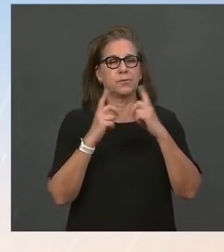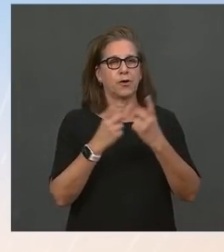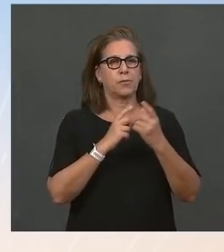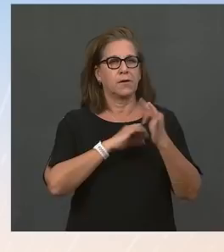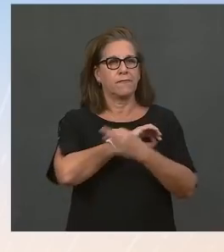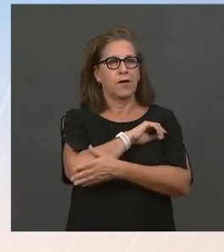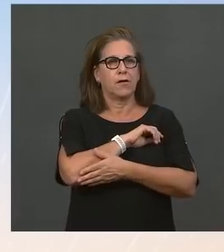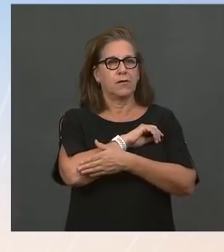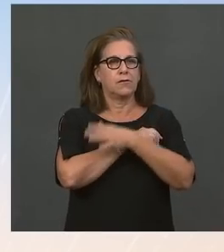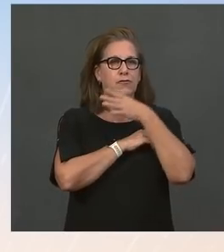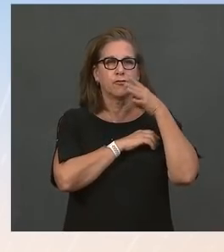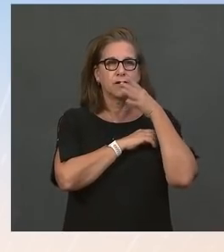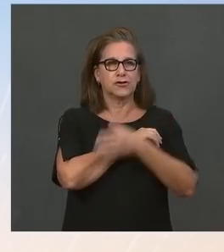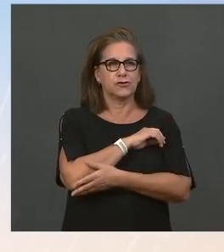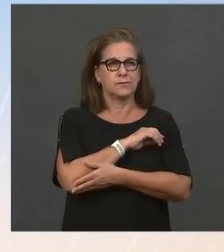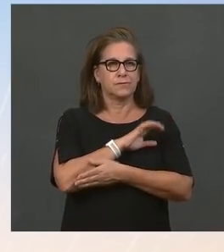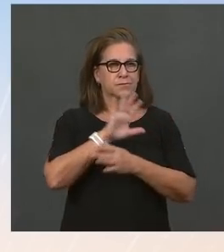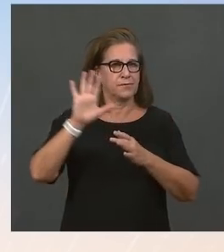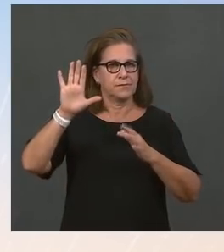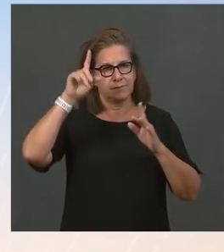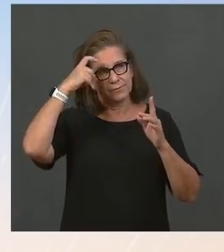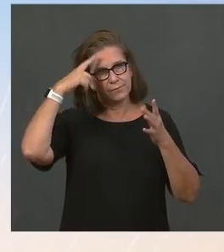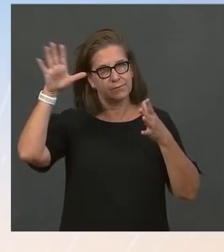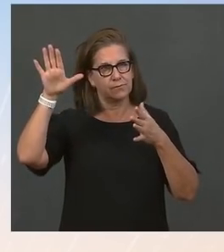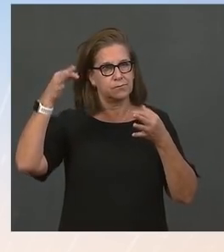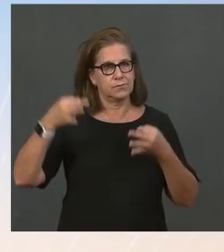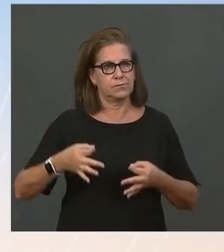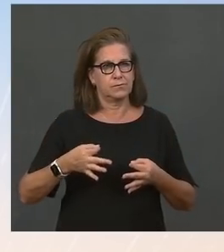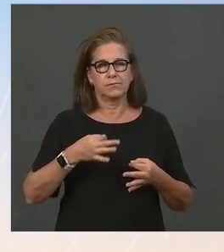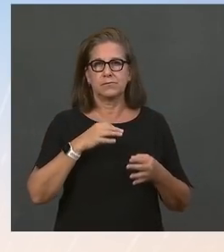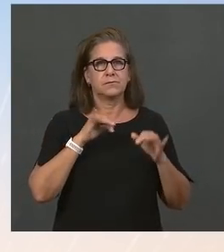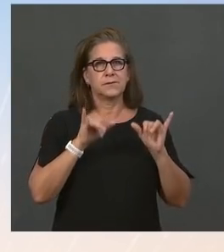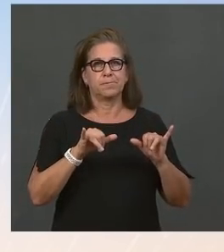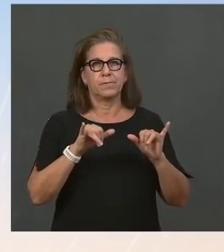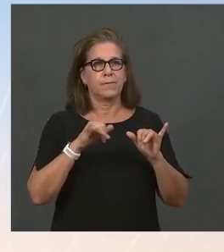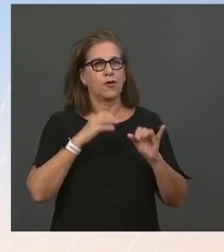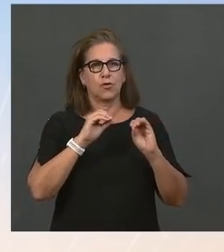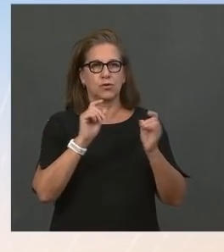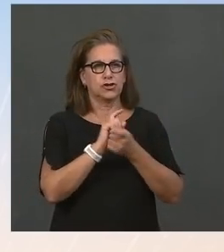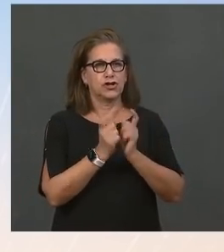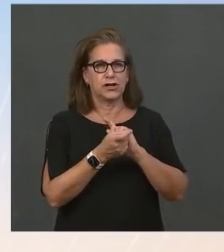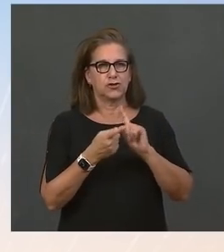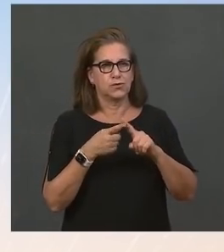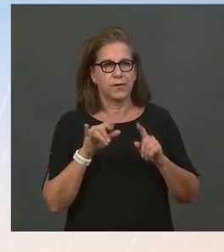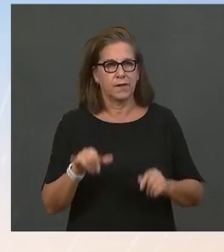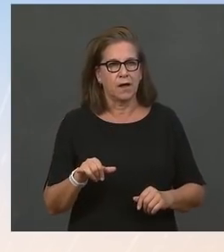let me give you all a little bit more context on that: U.S. Central Command confirmed last night and put out a statement --